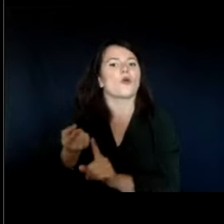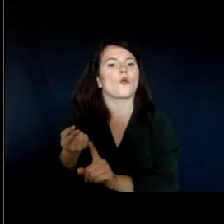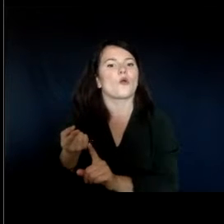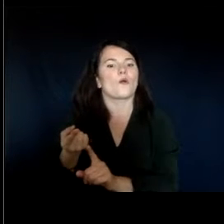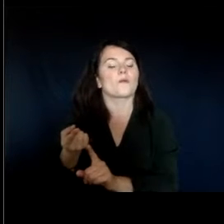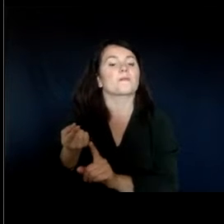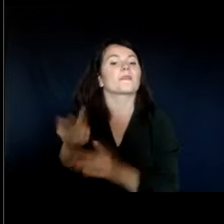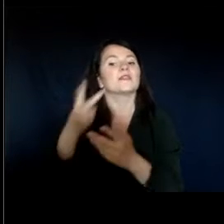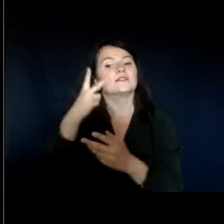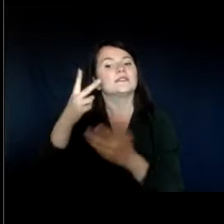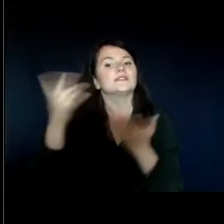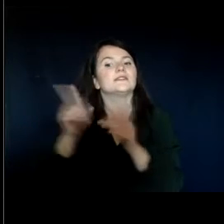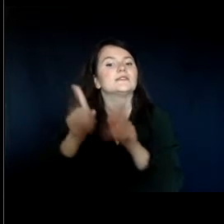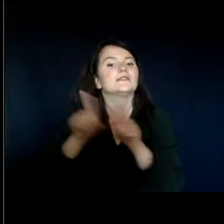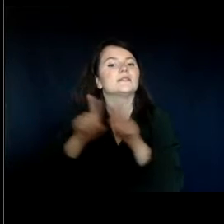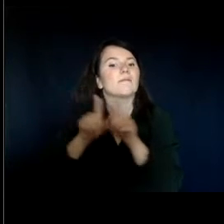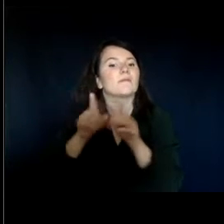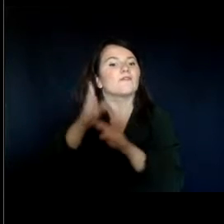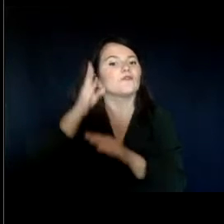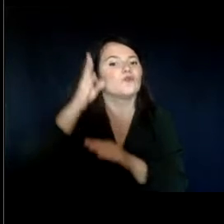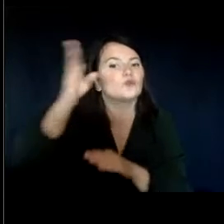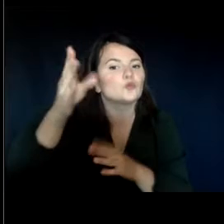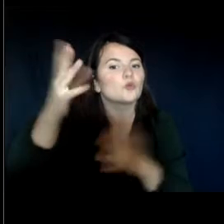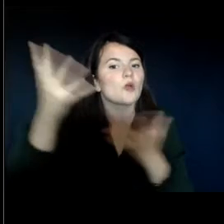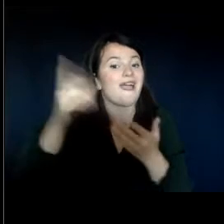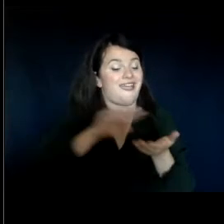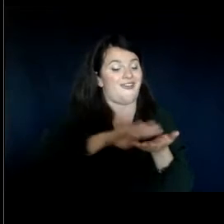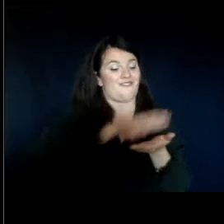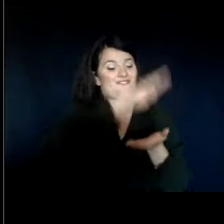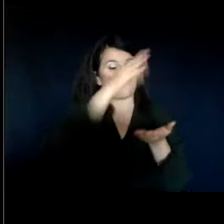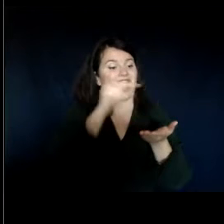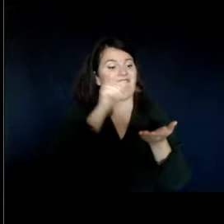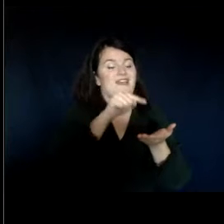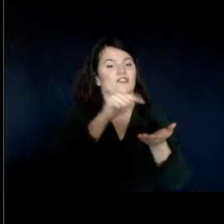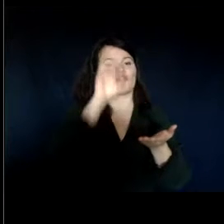about the European Social Funds and the ESF+.